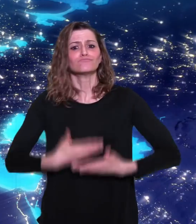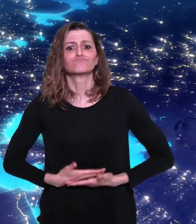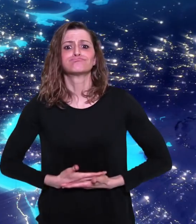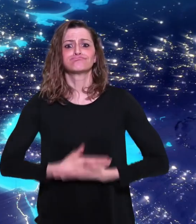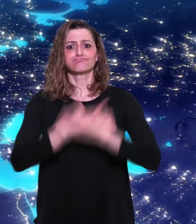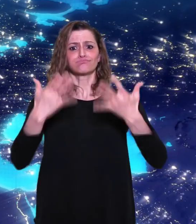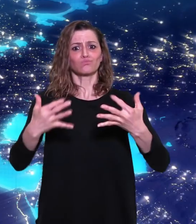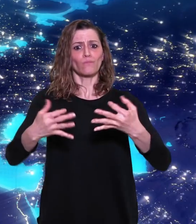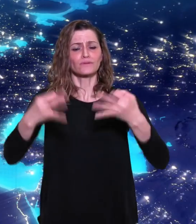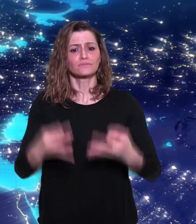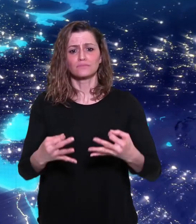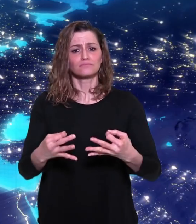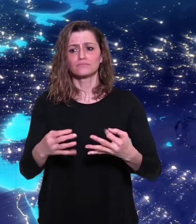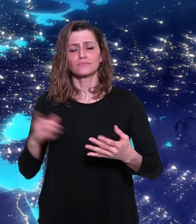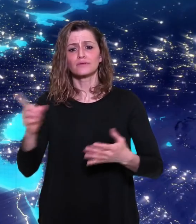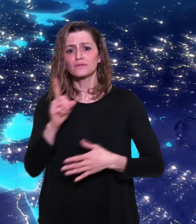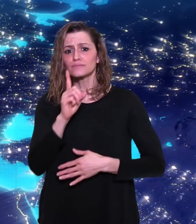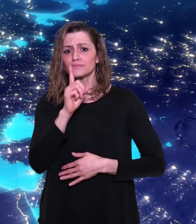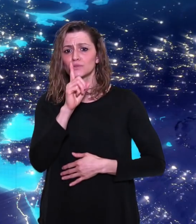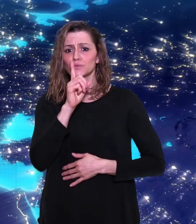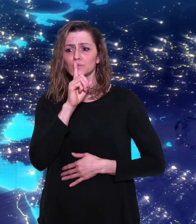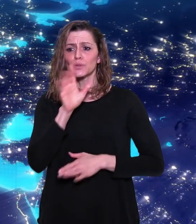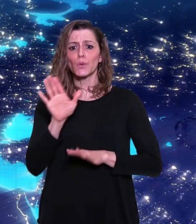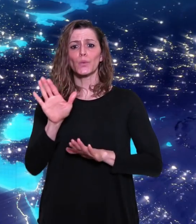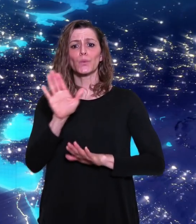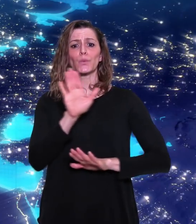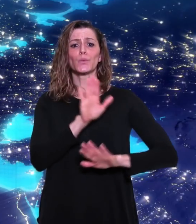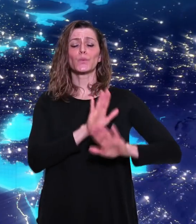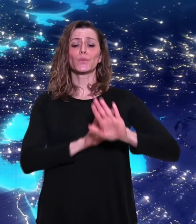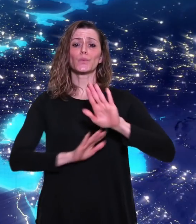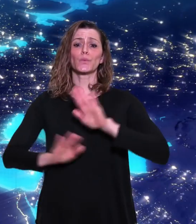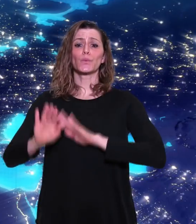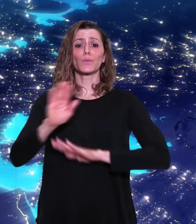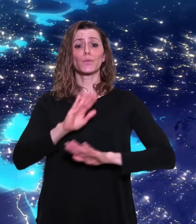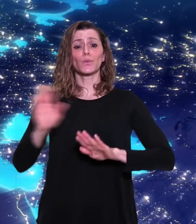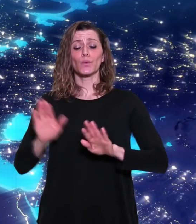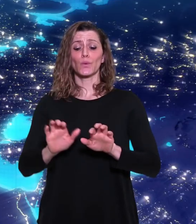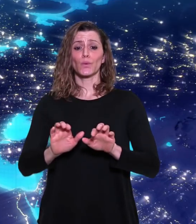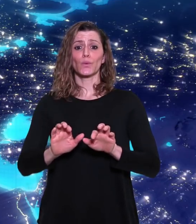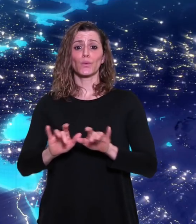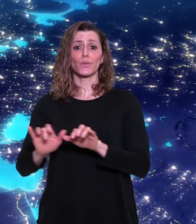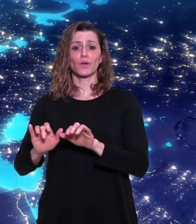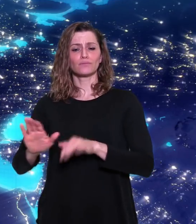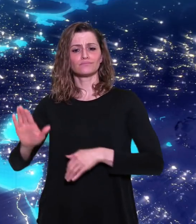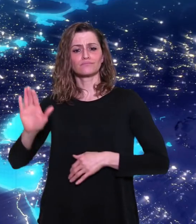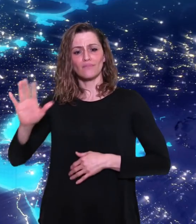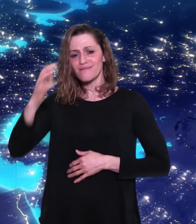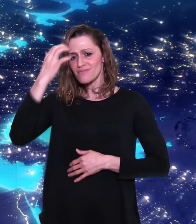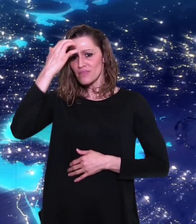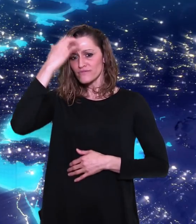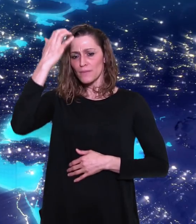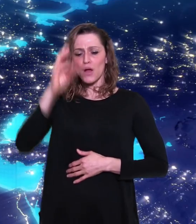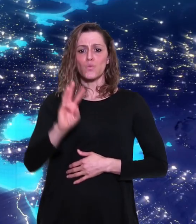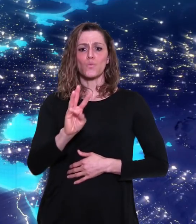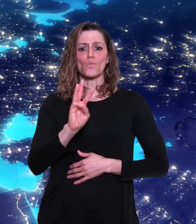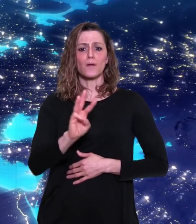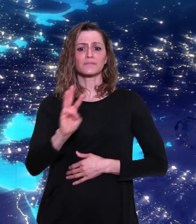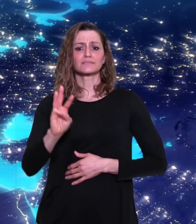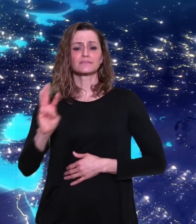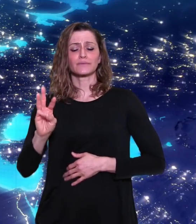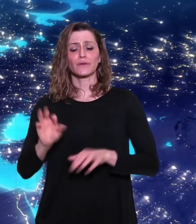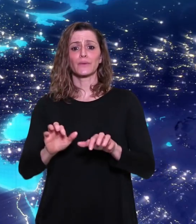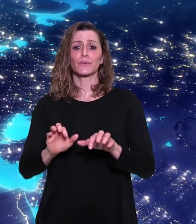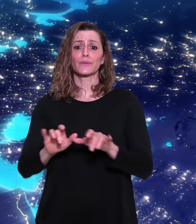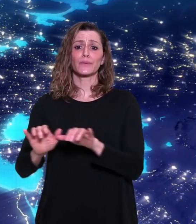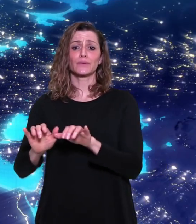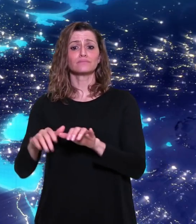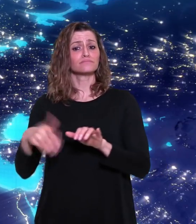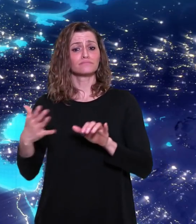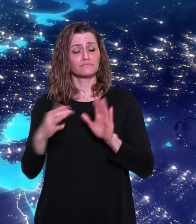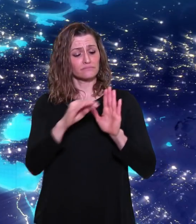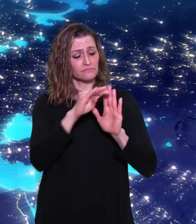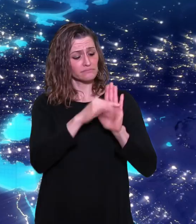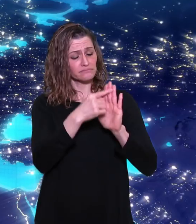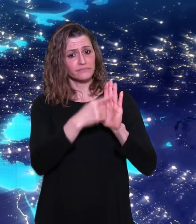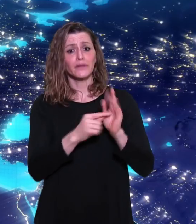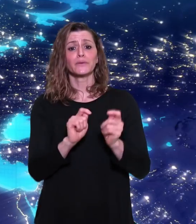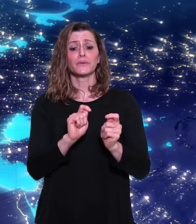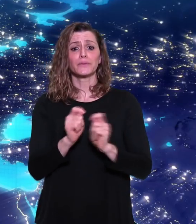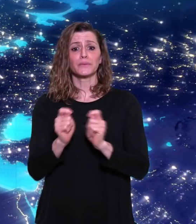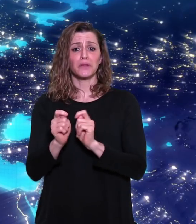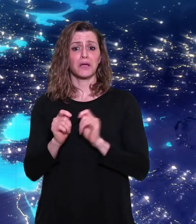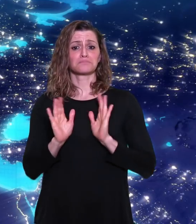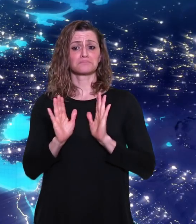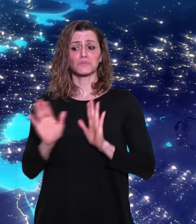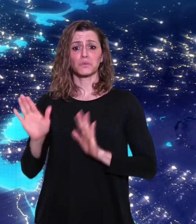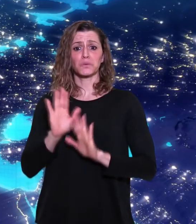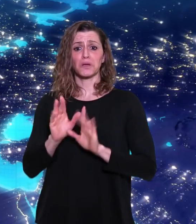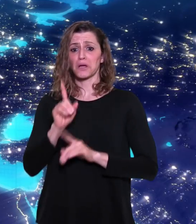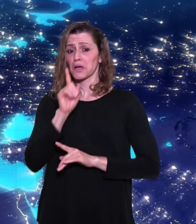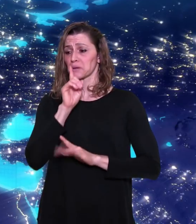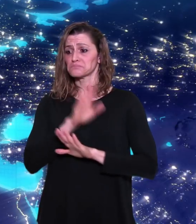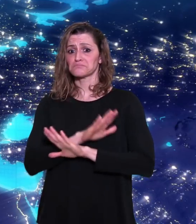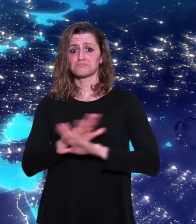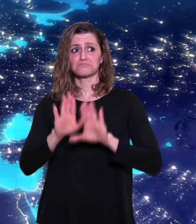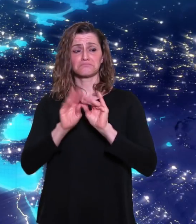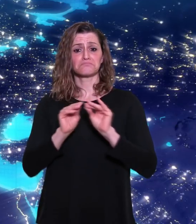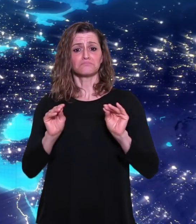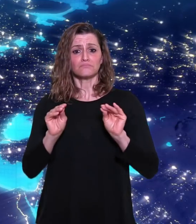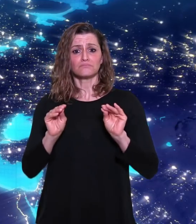their government website of some changes in their laws.